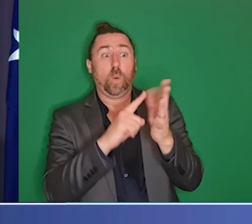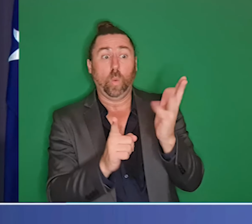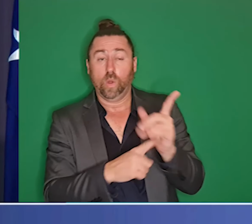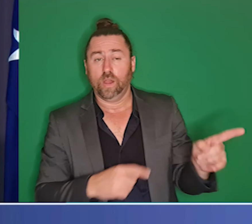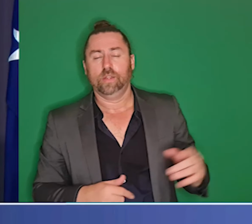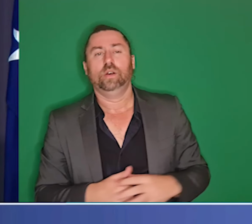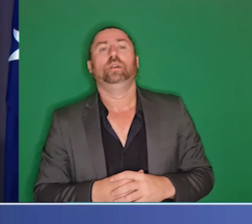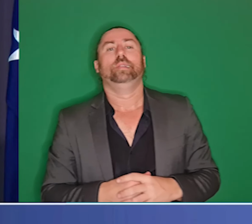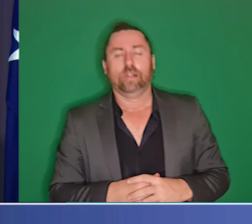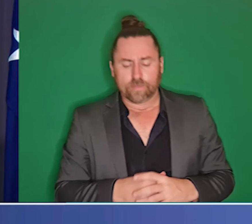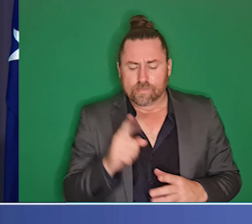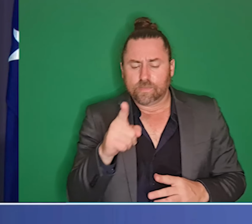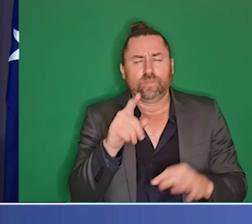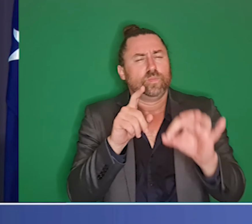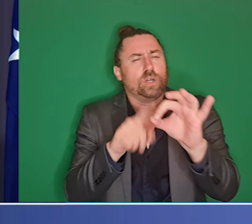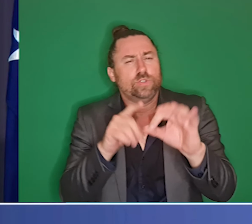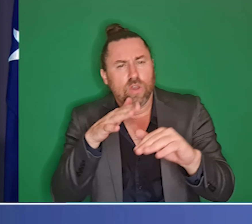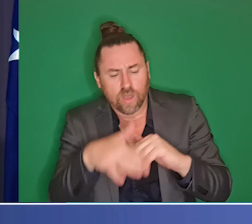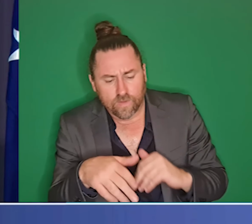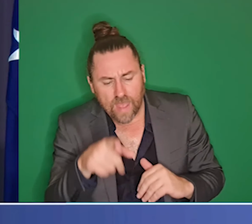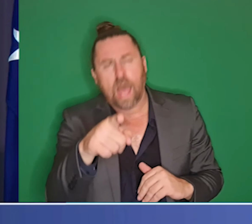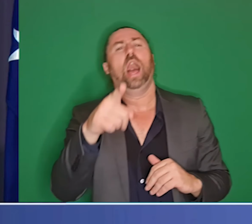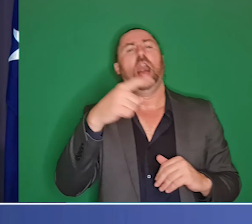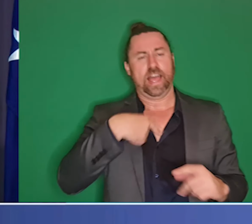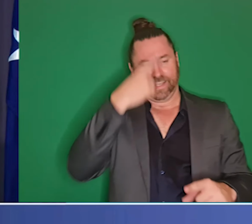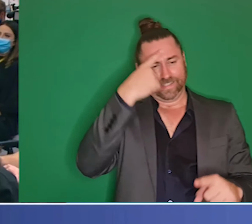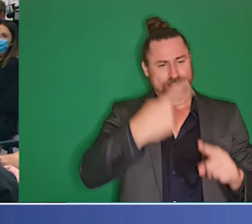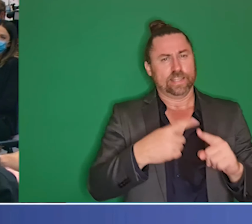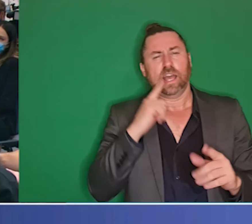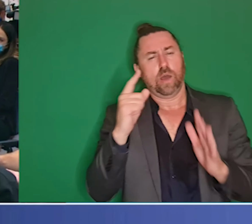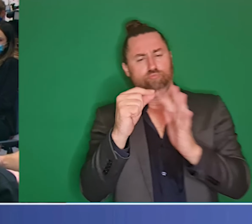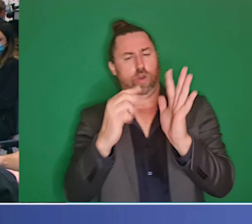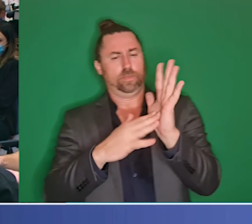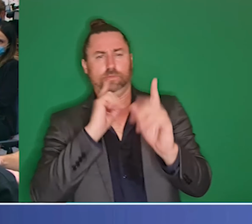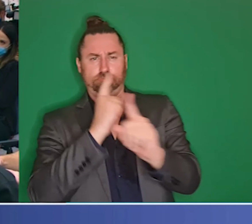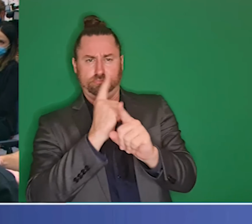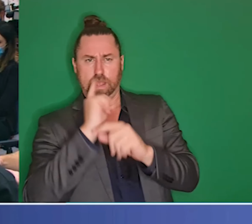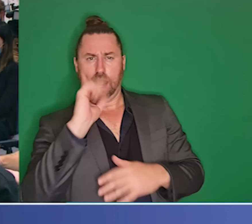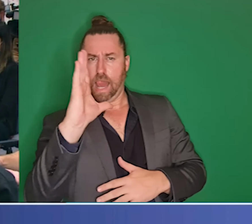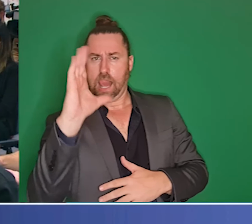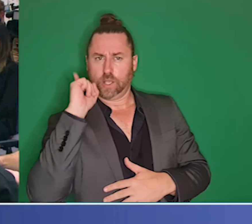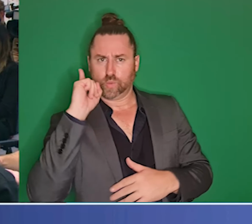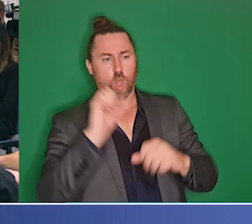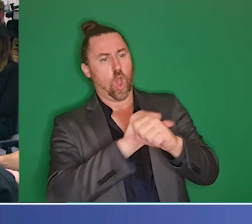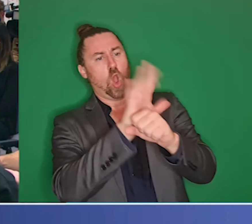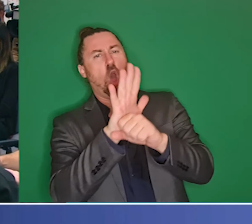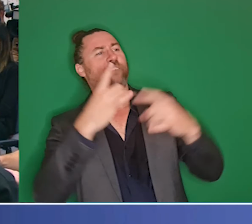And the other question, sorry, was about the re-infection. The Prime Minister said last week that COVID parties don't work